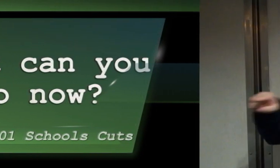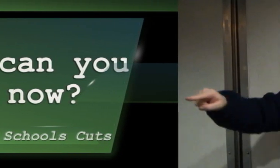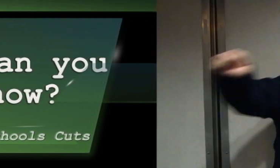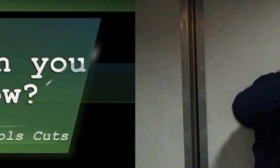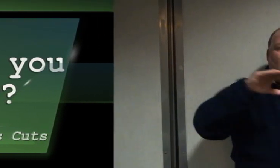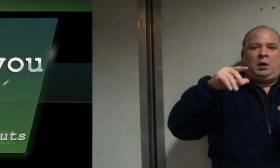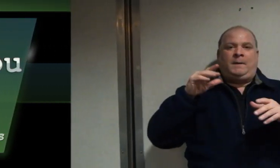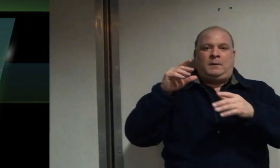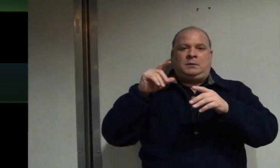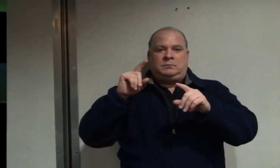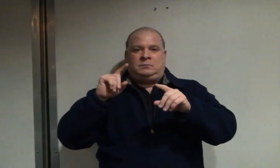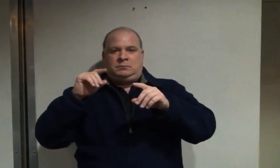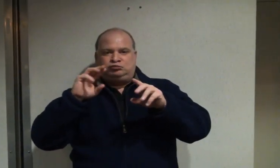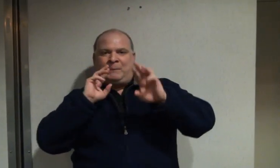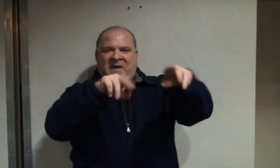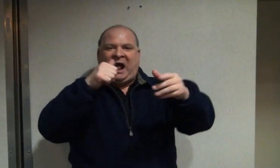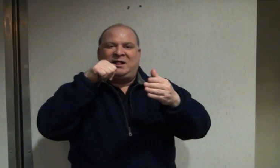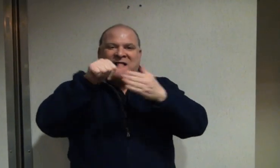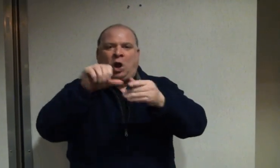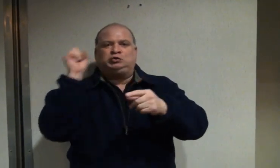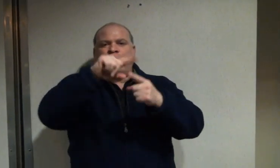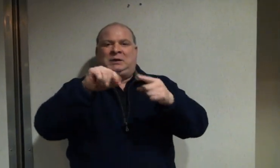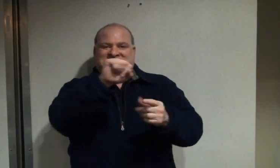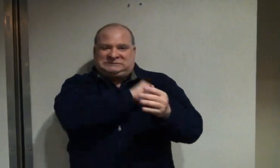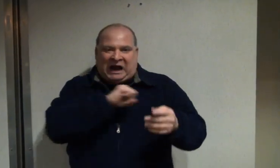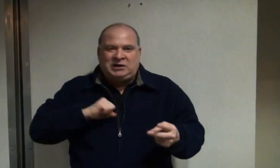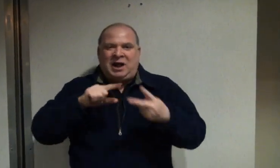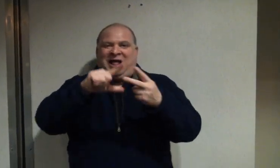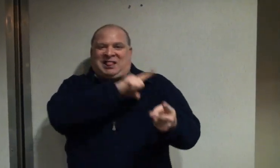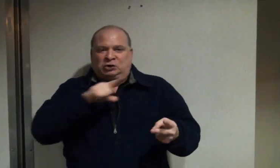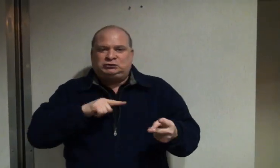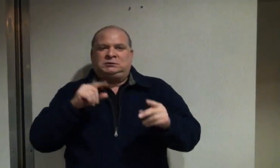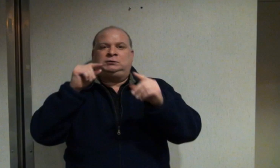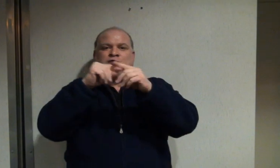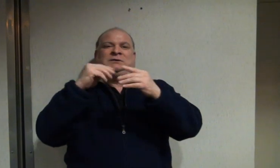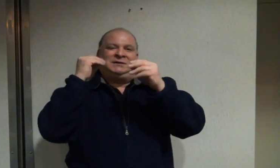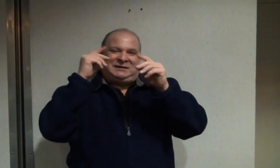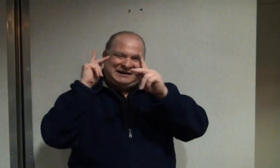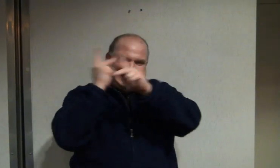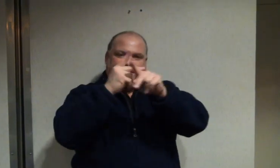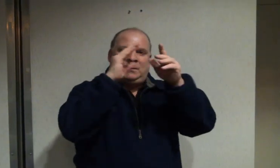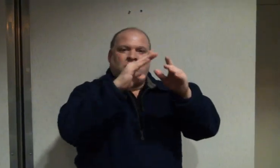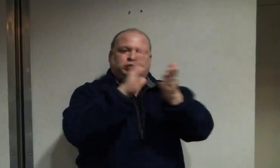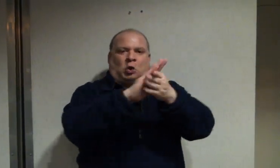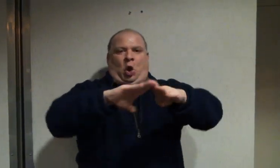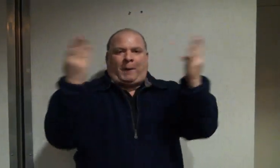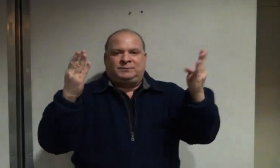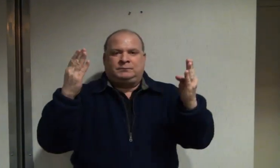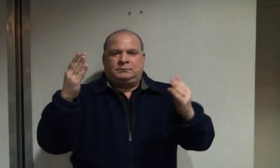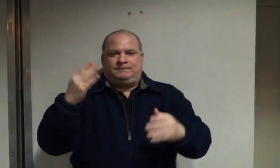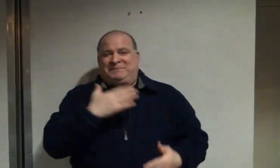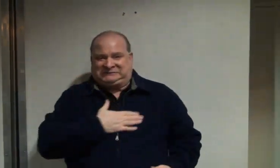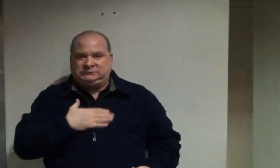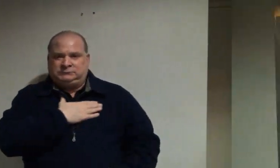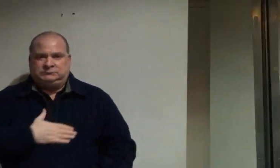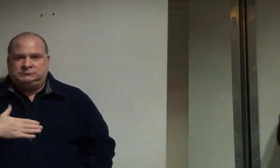[Peter] It’s important to send letters to senators and legislators to keep the 4201 schools open, please.